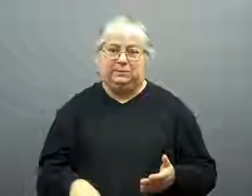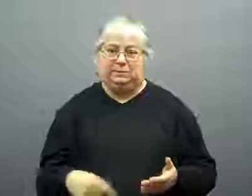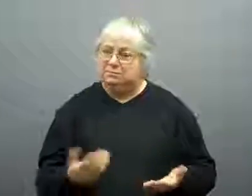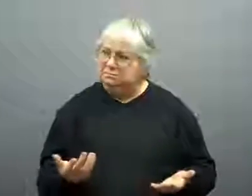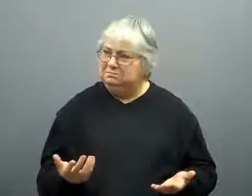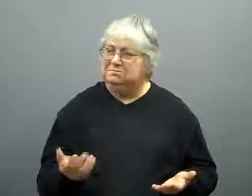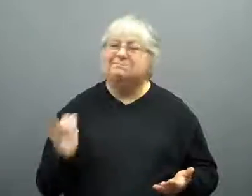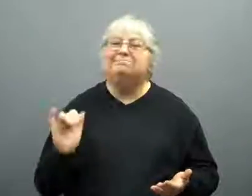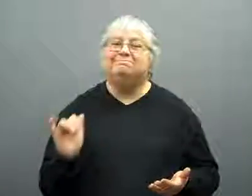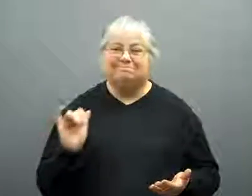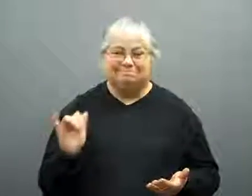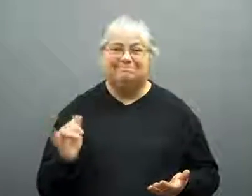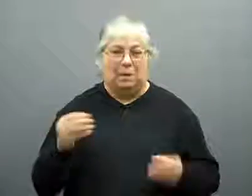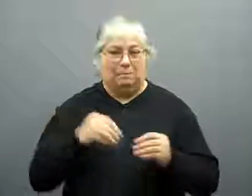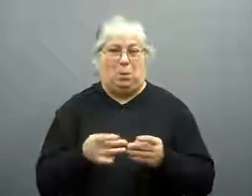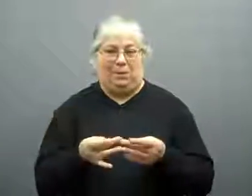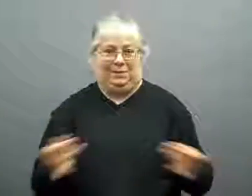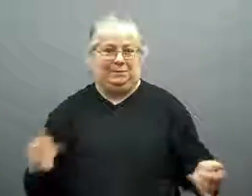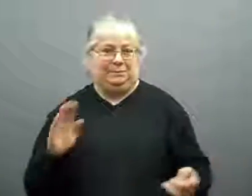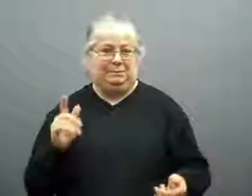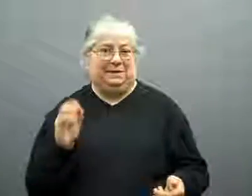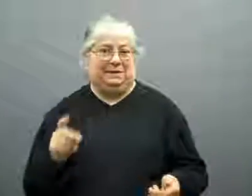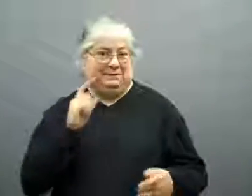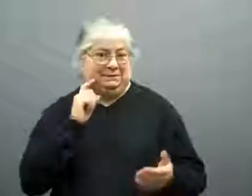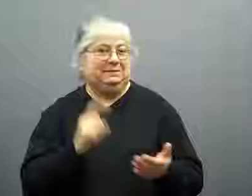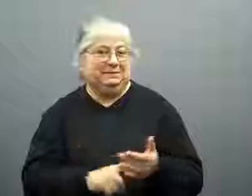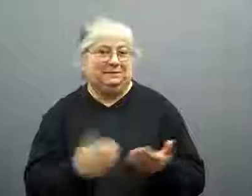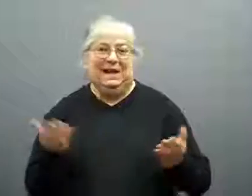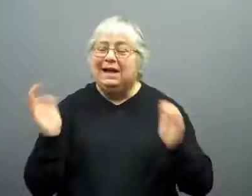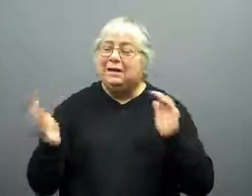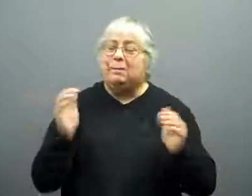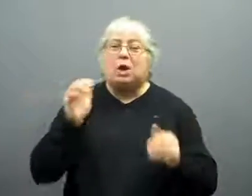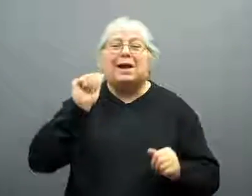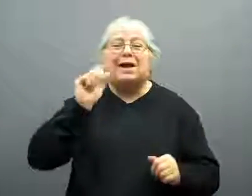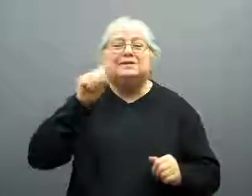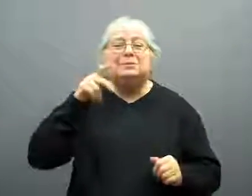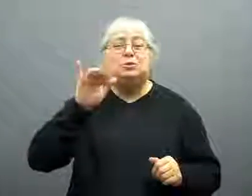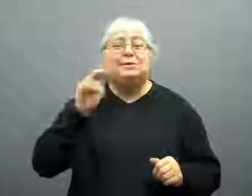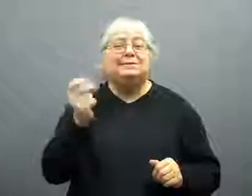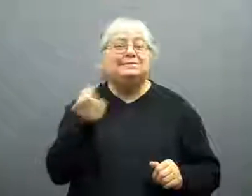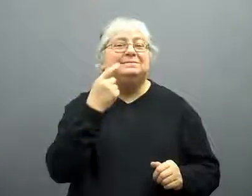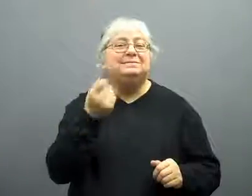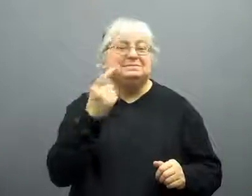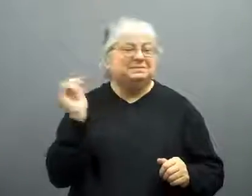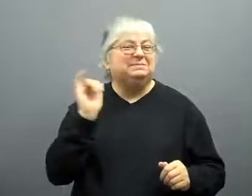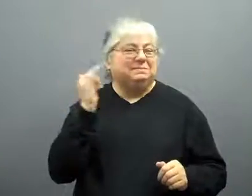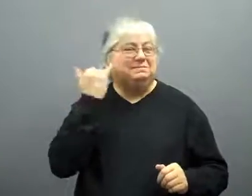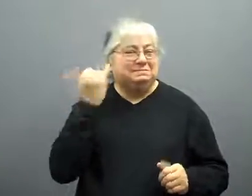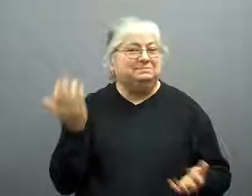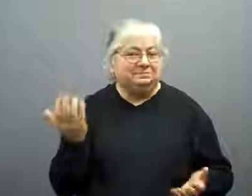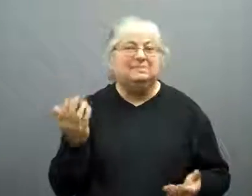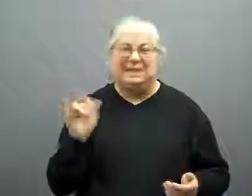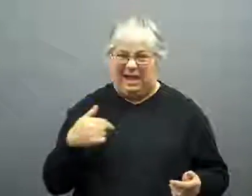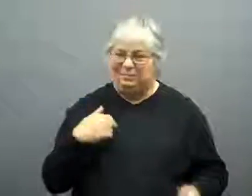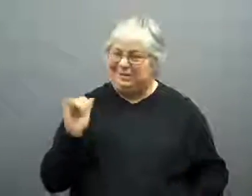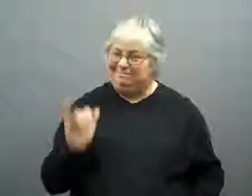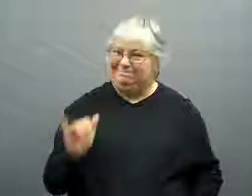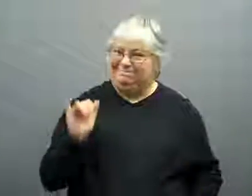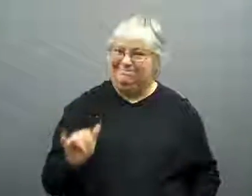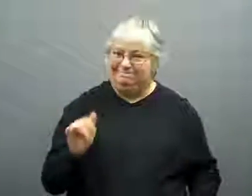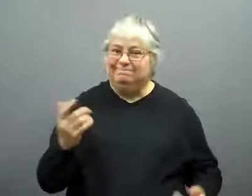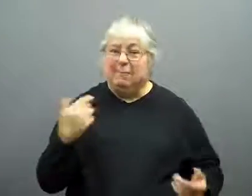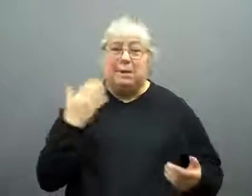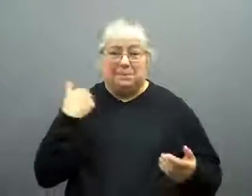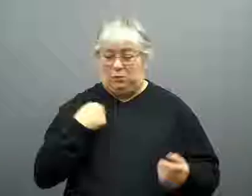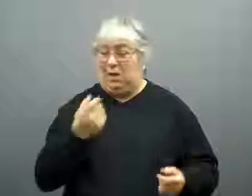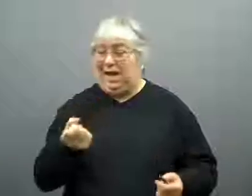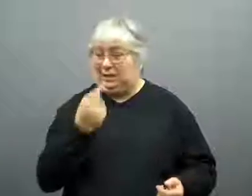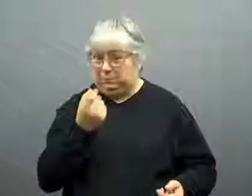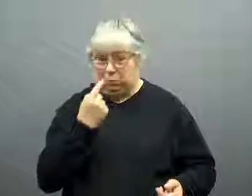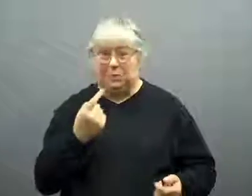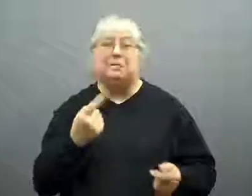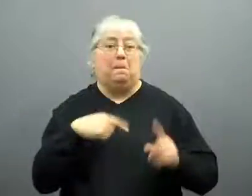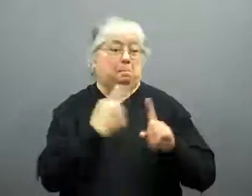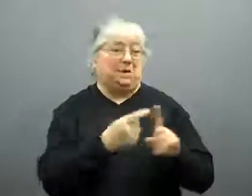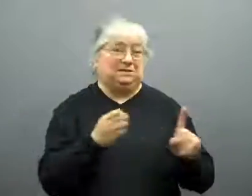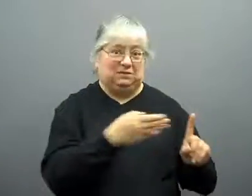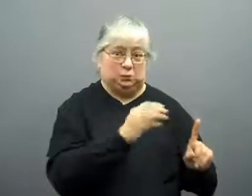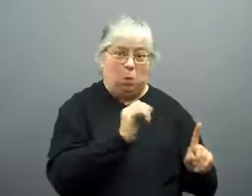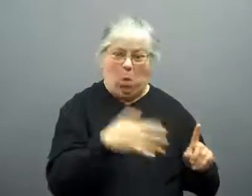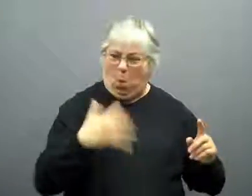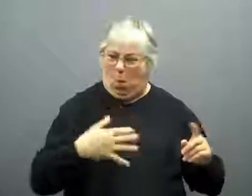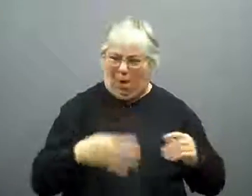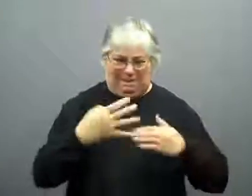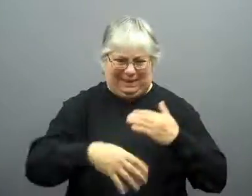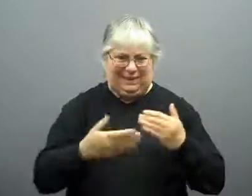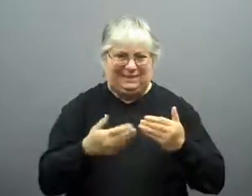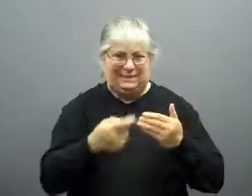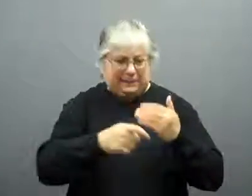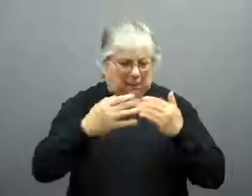It acts as a blood thinner, much like aspirin does.